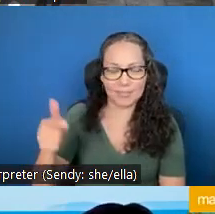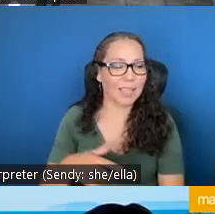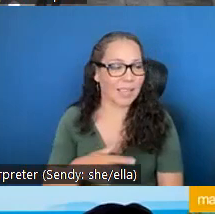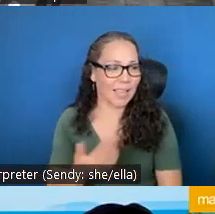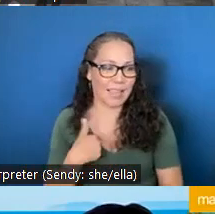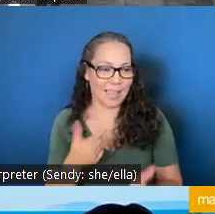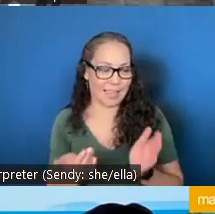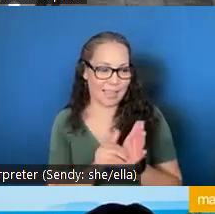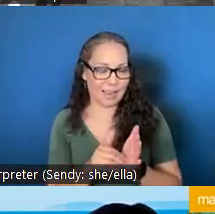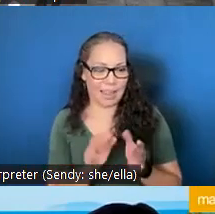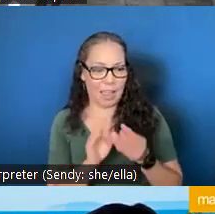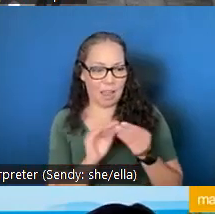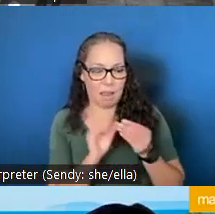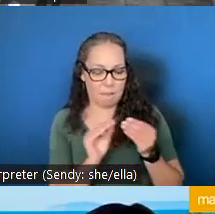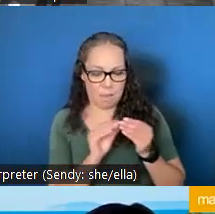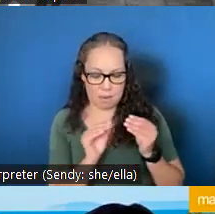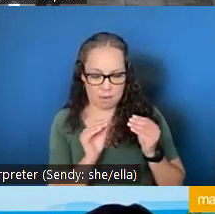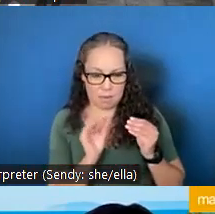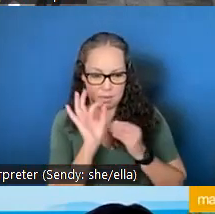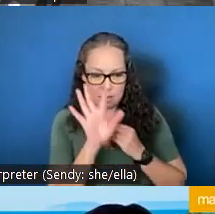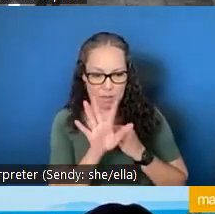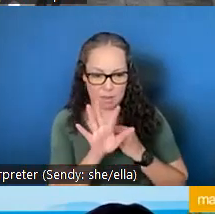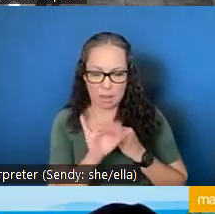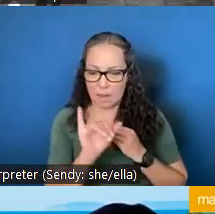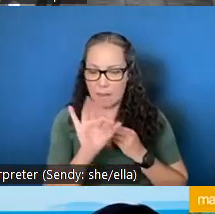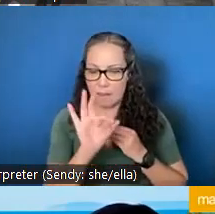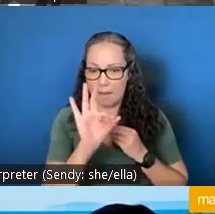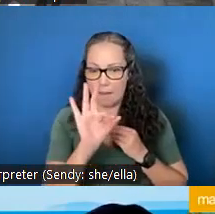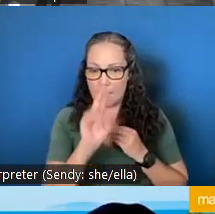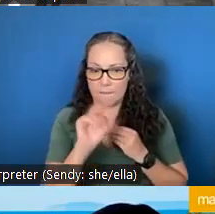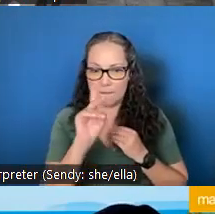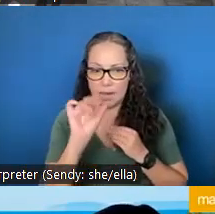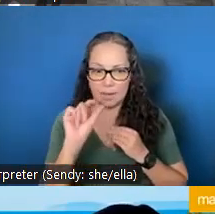comment about uh on the topic of funding um I acknowledge that I I did missp speake earlier